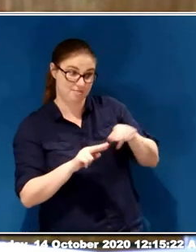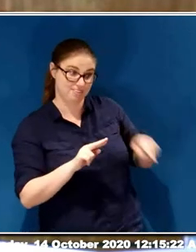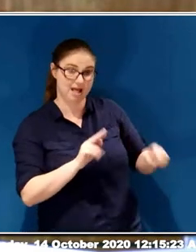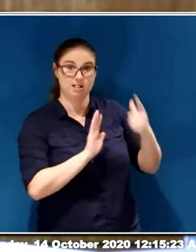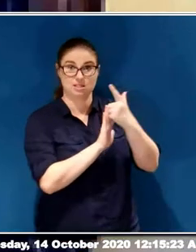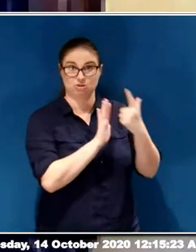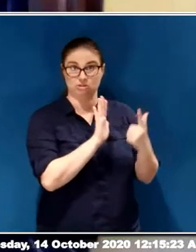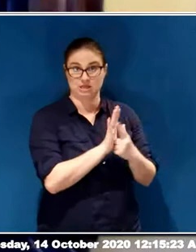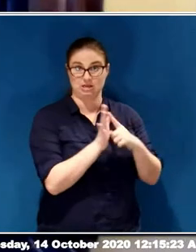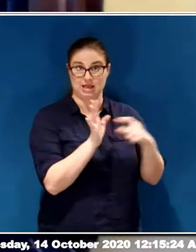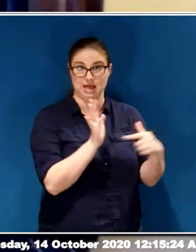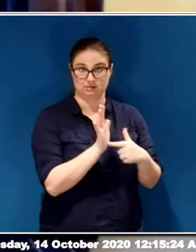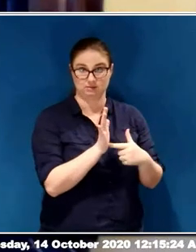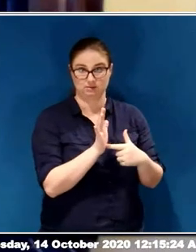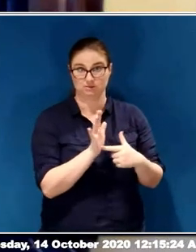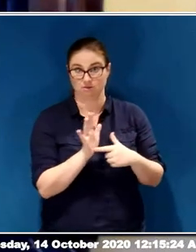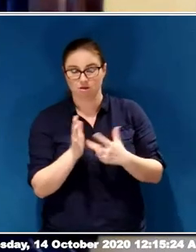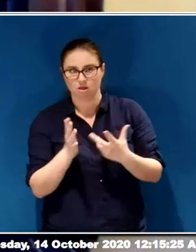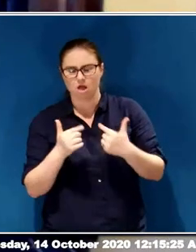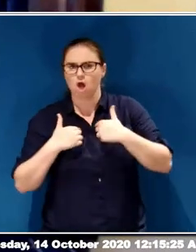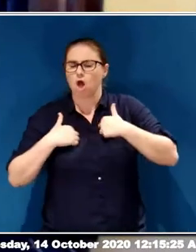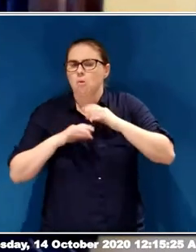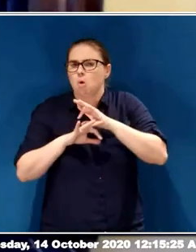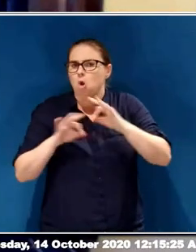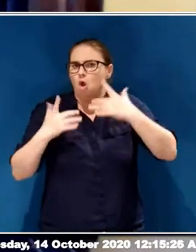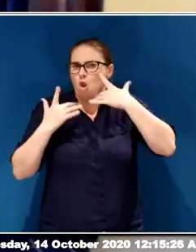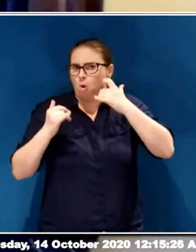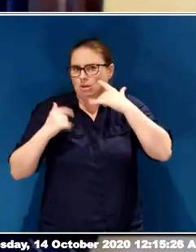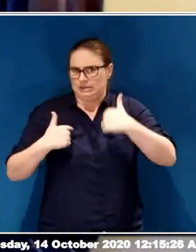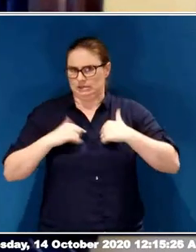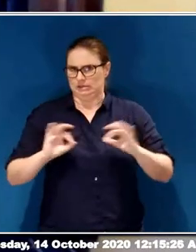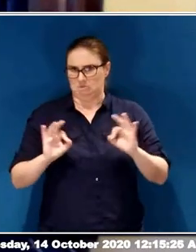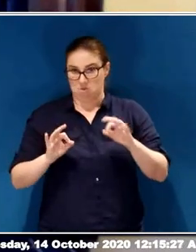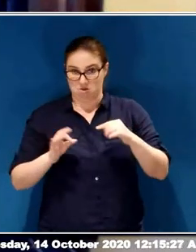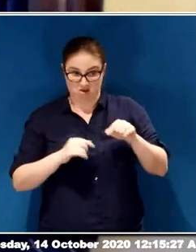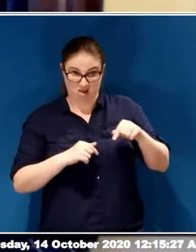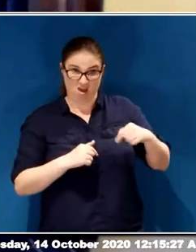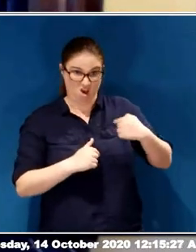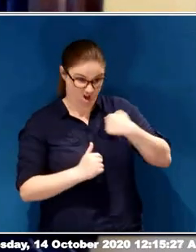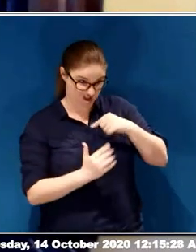That's how I understand they're intended to operate. Thank you.